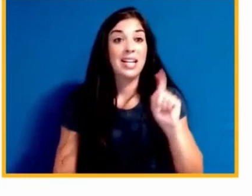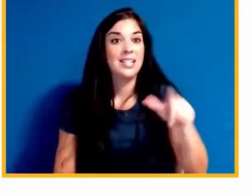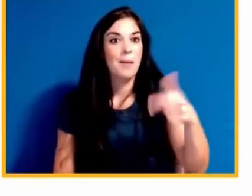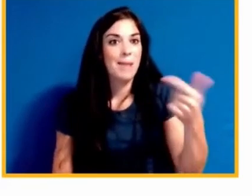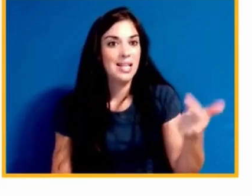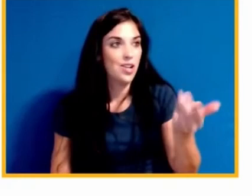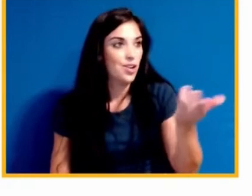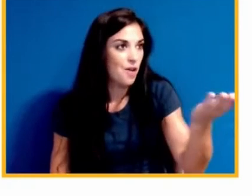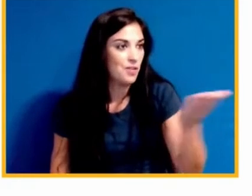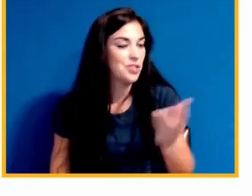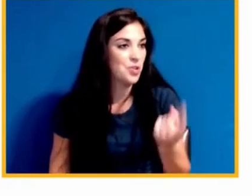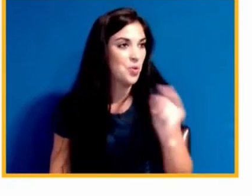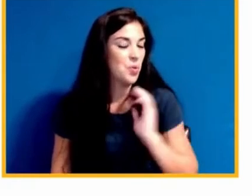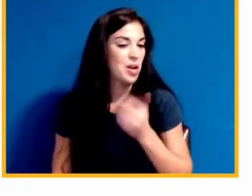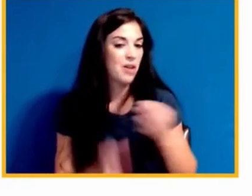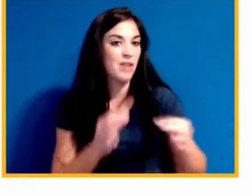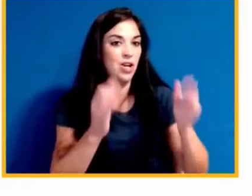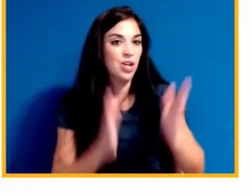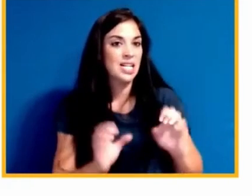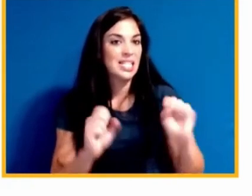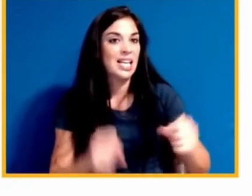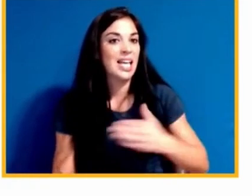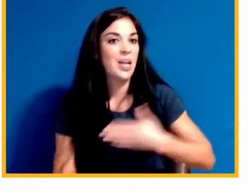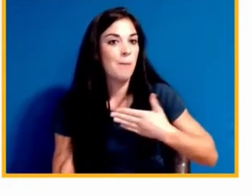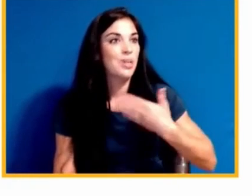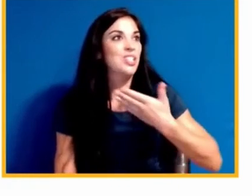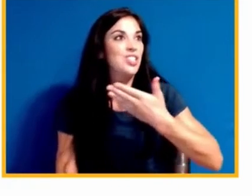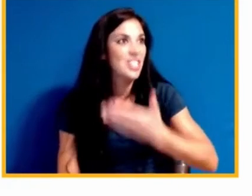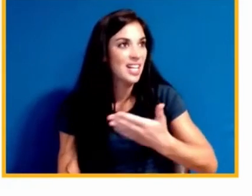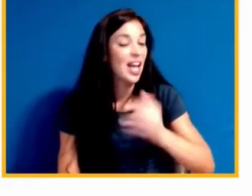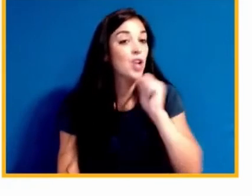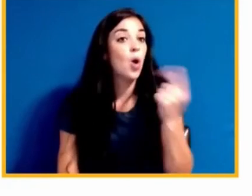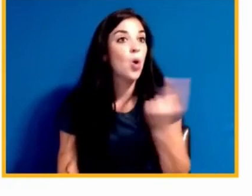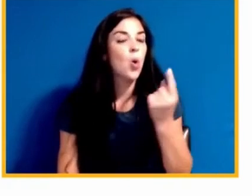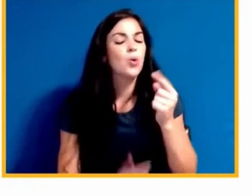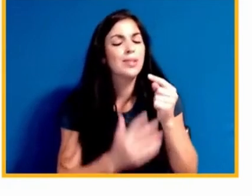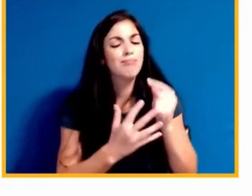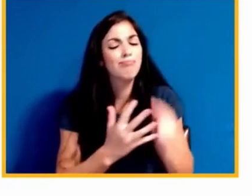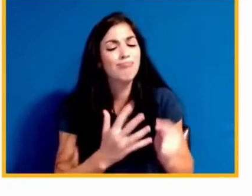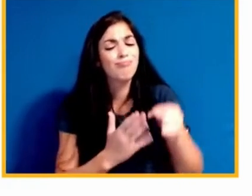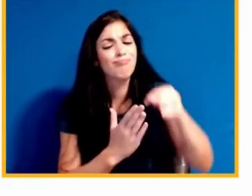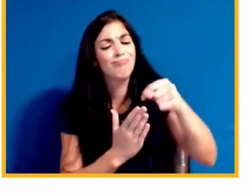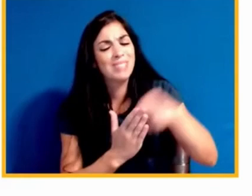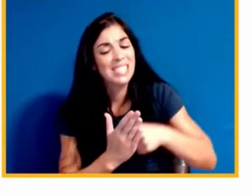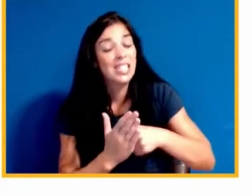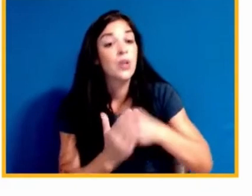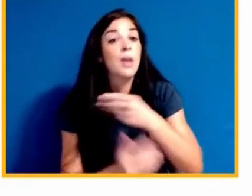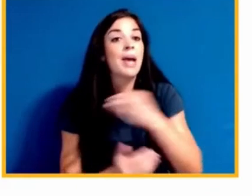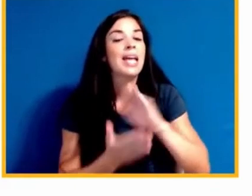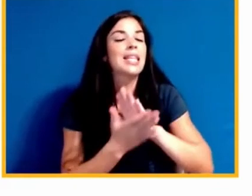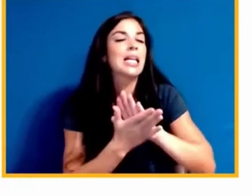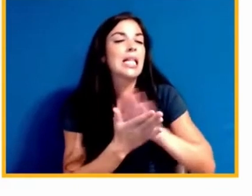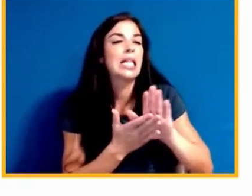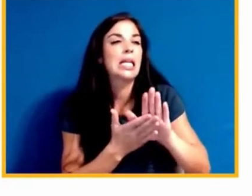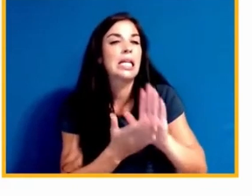to one of our judges who can definitely appreciate not just those details but also the cleanliness of a lot of those moves